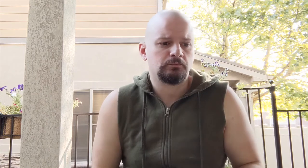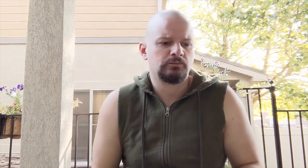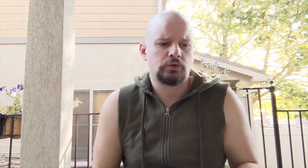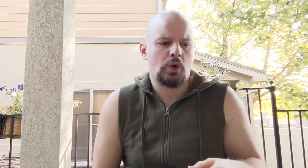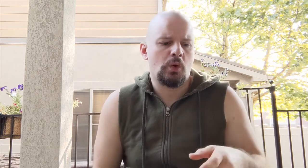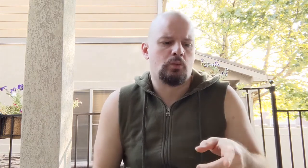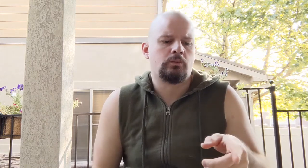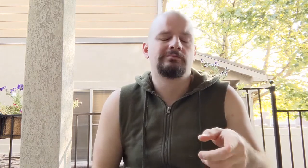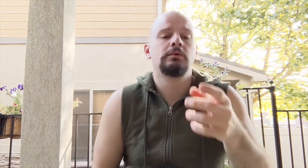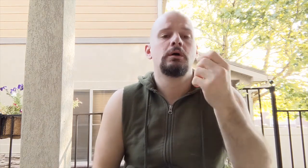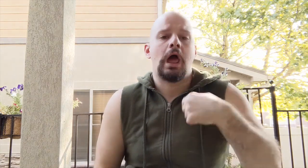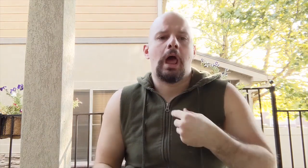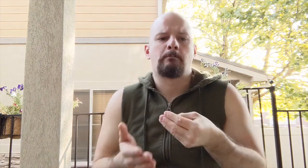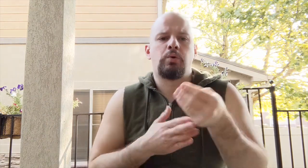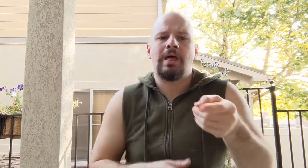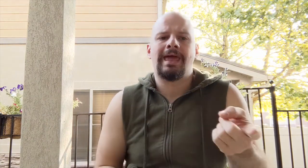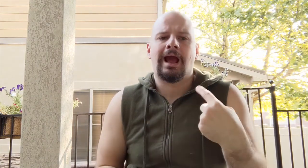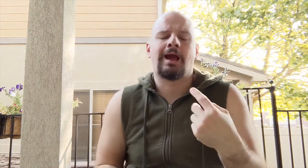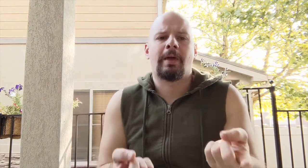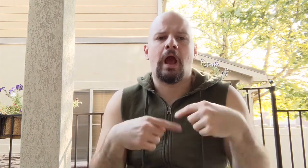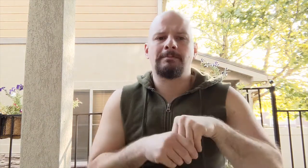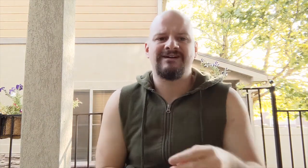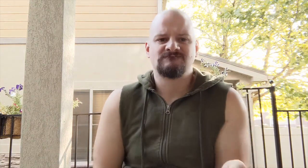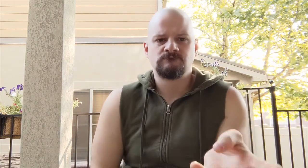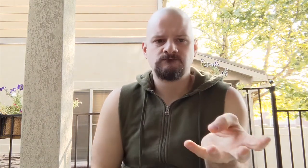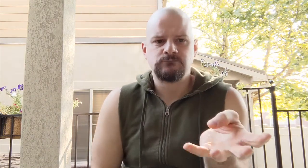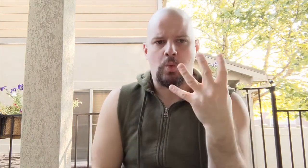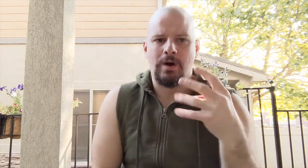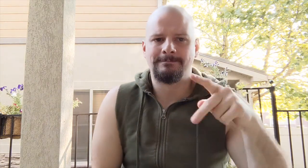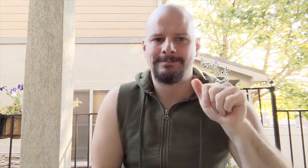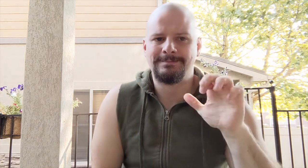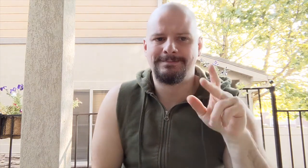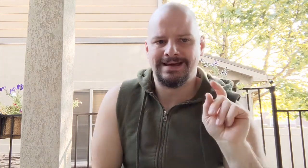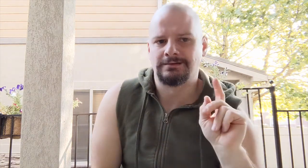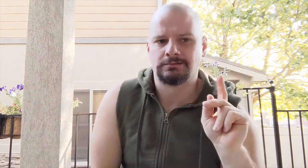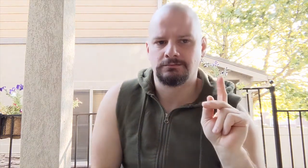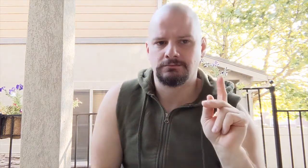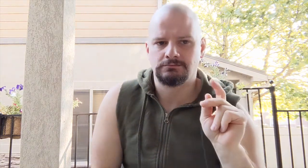When I bought the bottles, it comes in four packs.